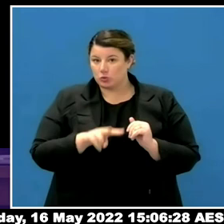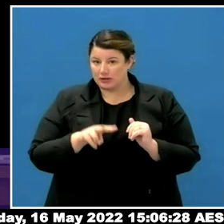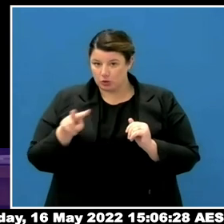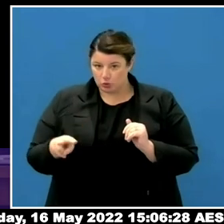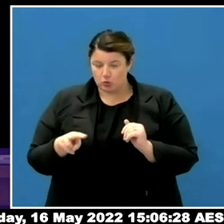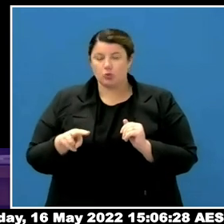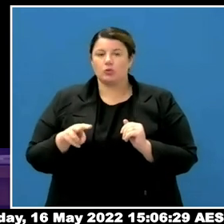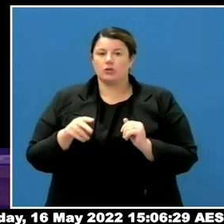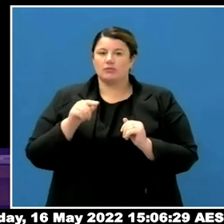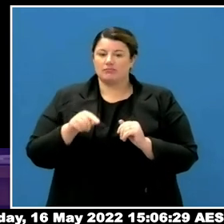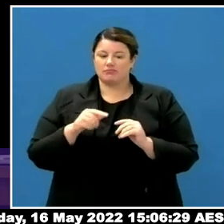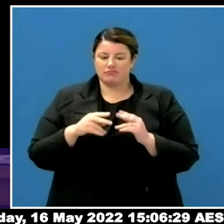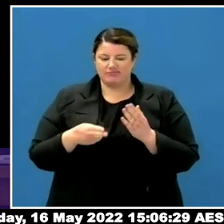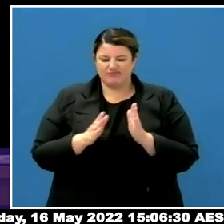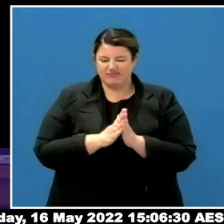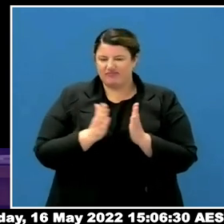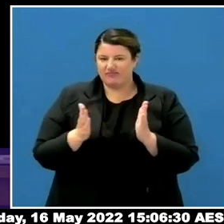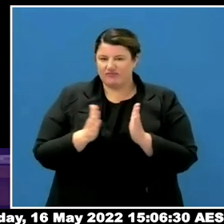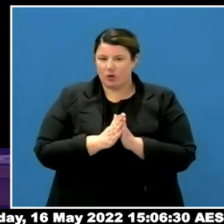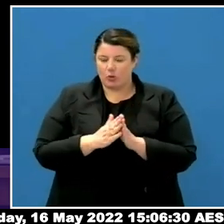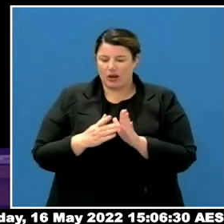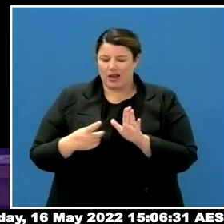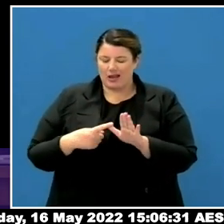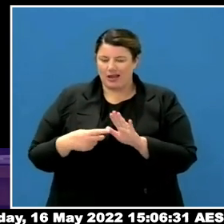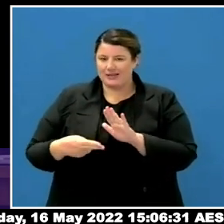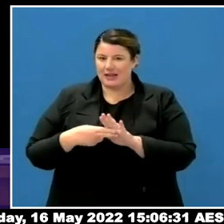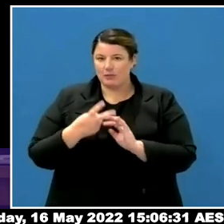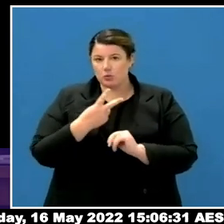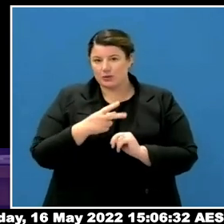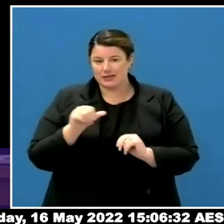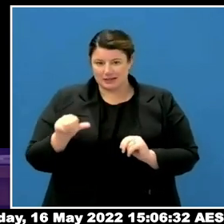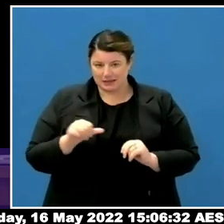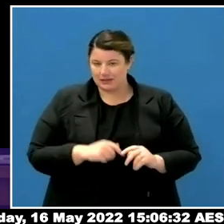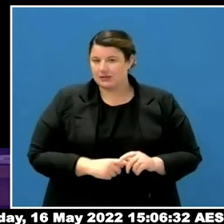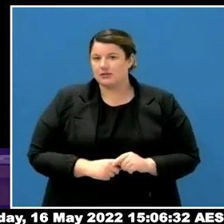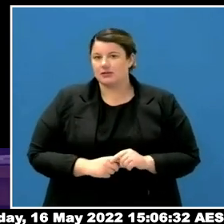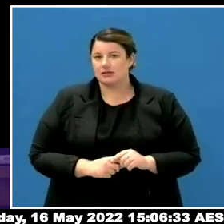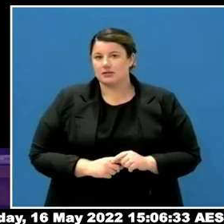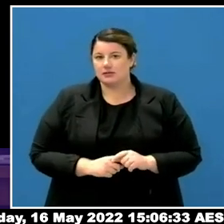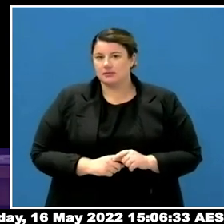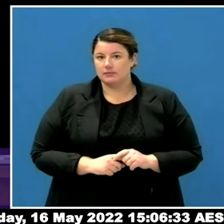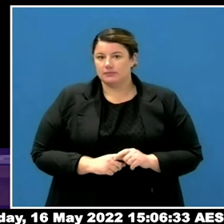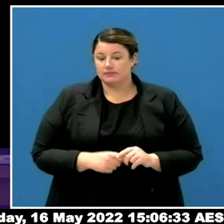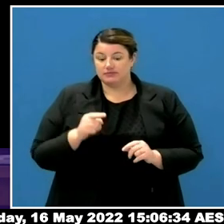And just for reference, in that statement Suzie refers to that statement being, in a